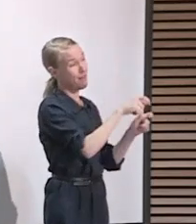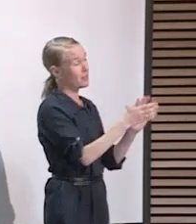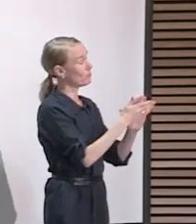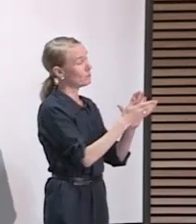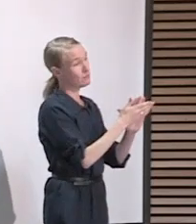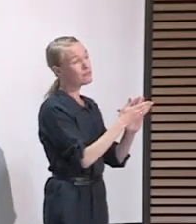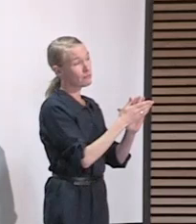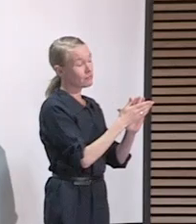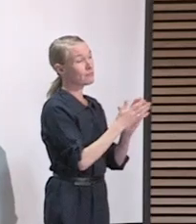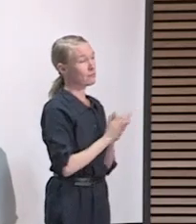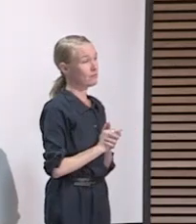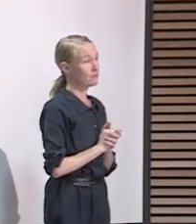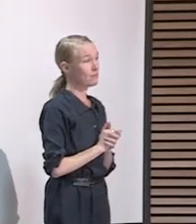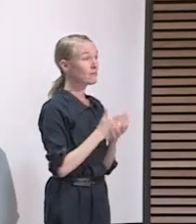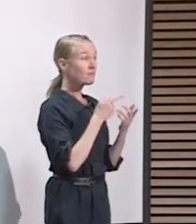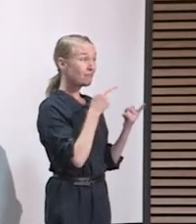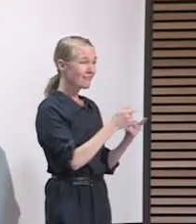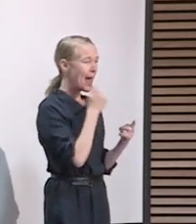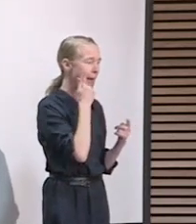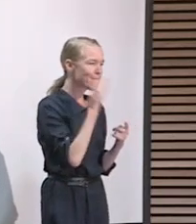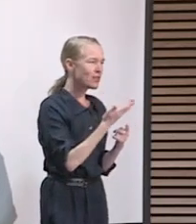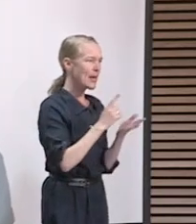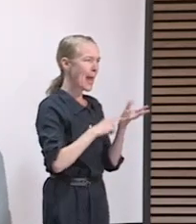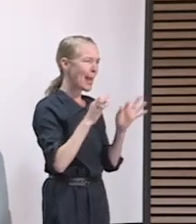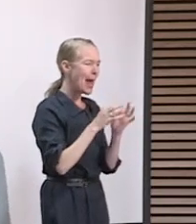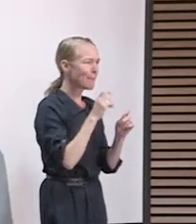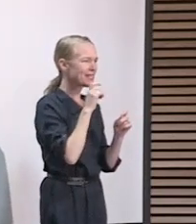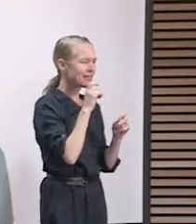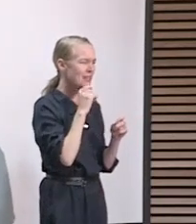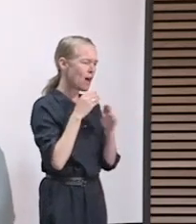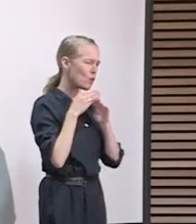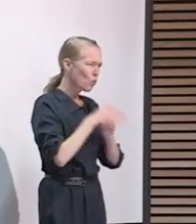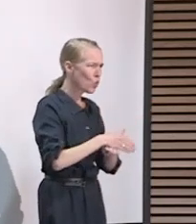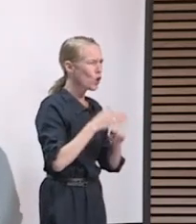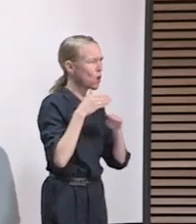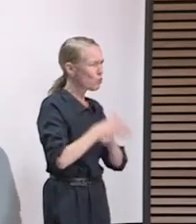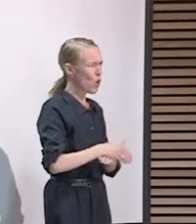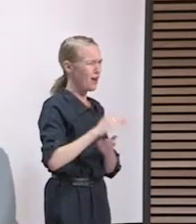bottlenecks and other service processes reman is a tribute to all those working in the